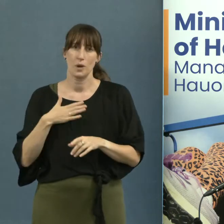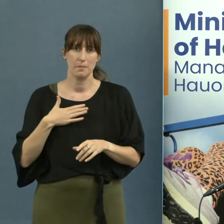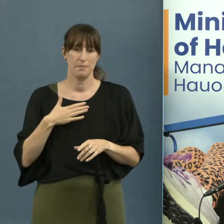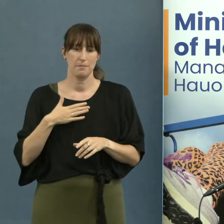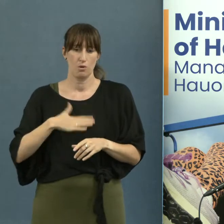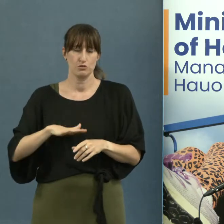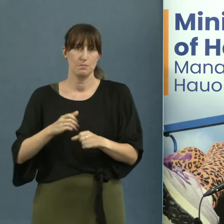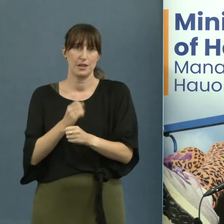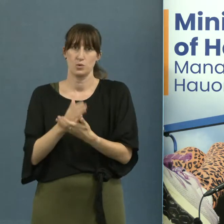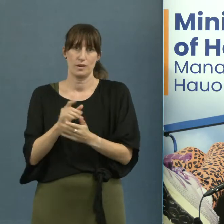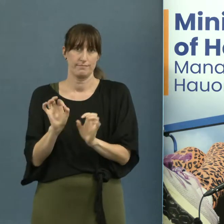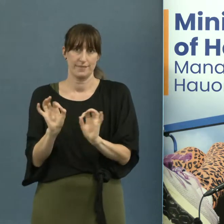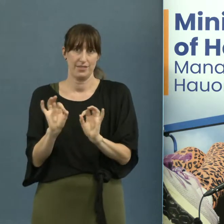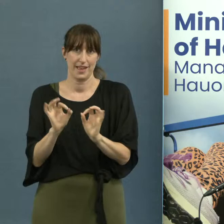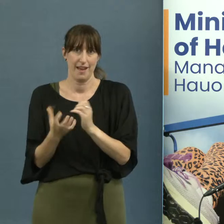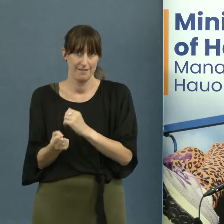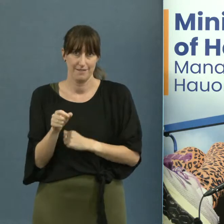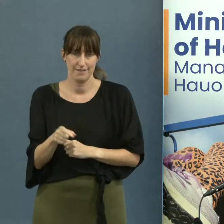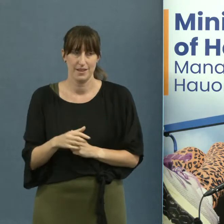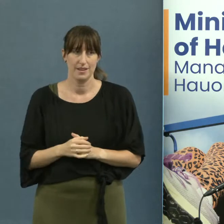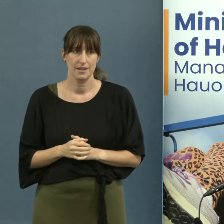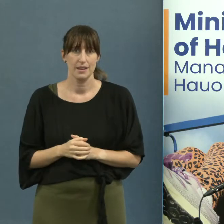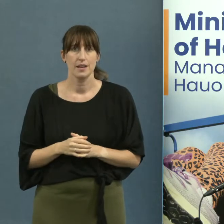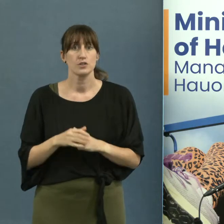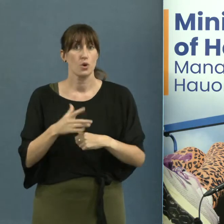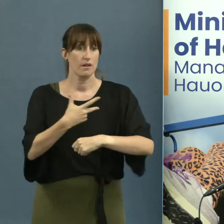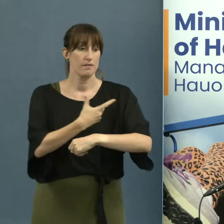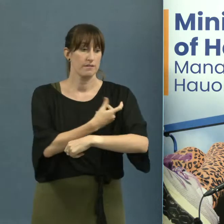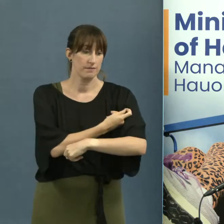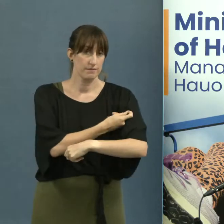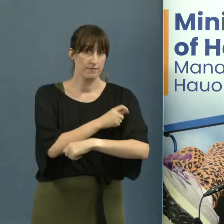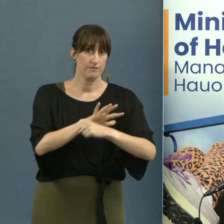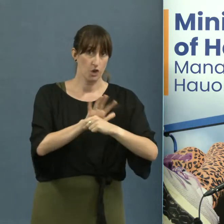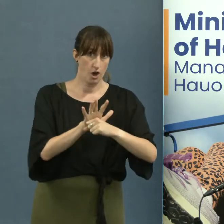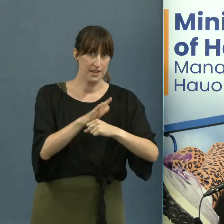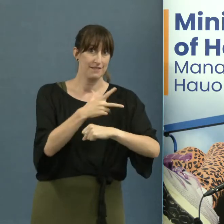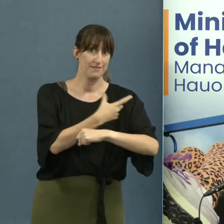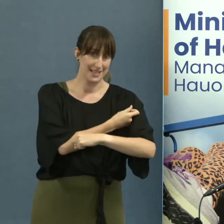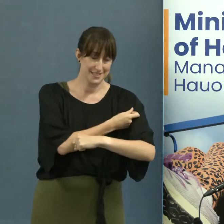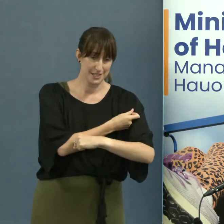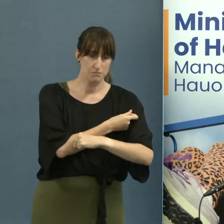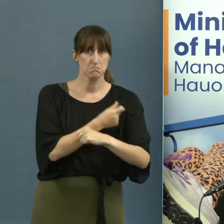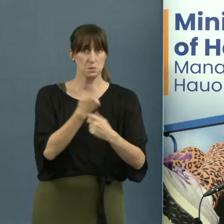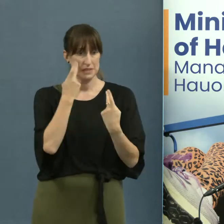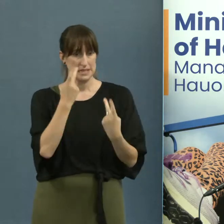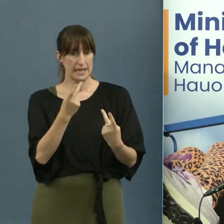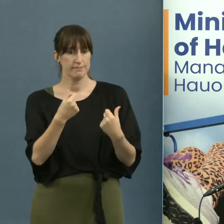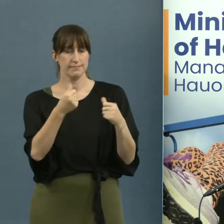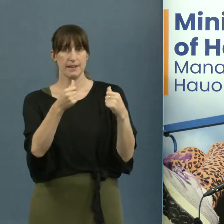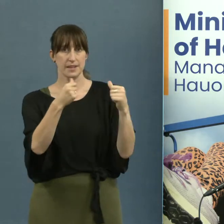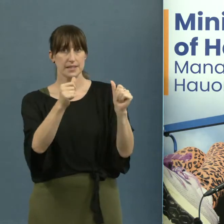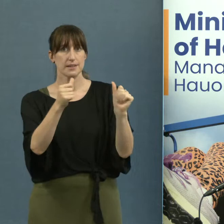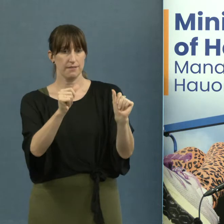that situation. So does thank does mean we need to continue to vaccinate with COVID. We are seeing the effect of